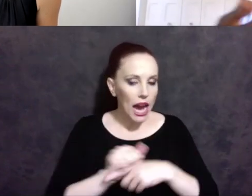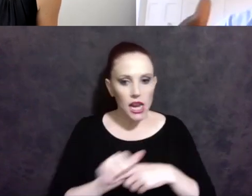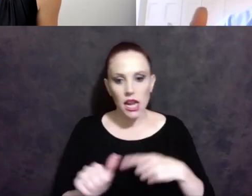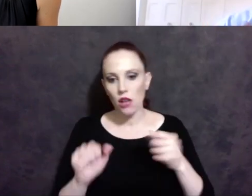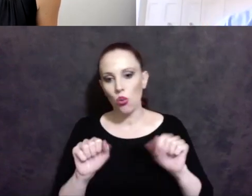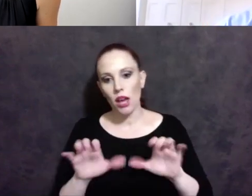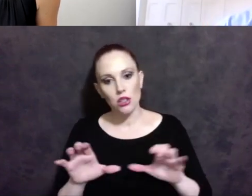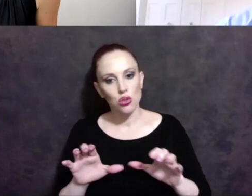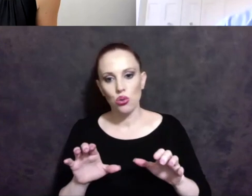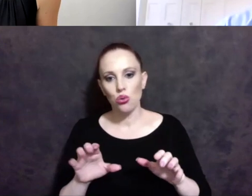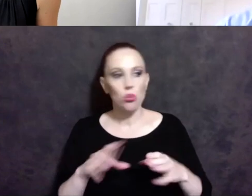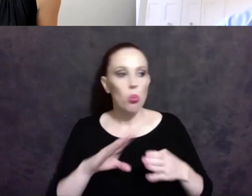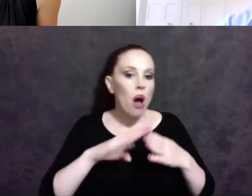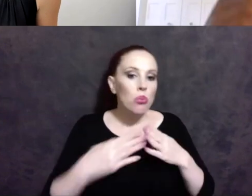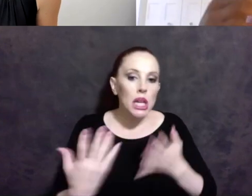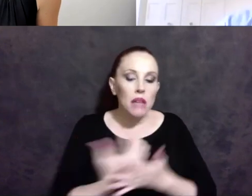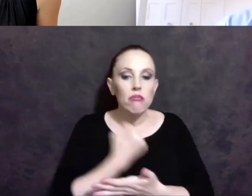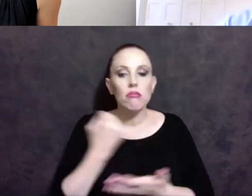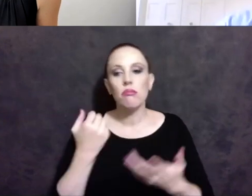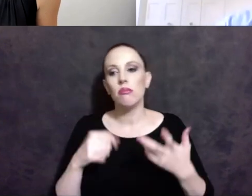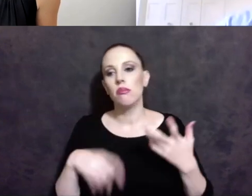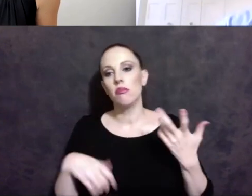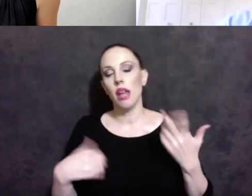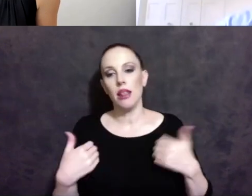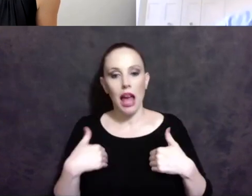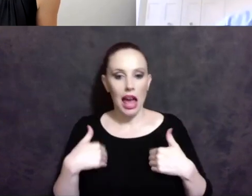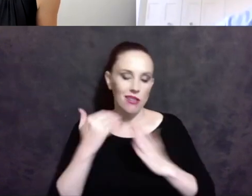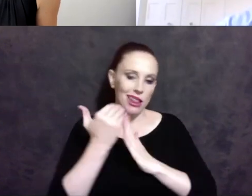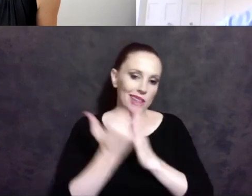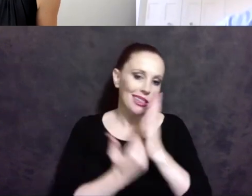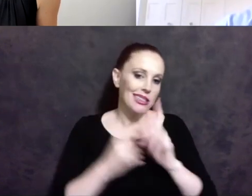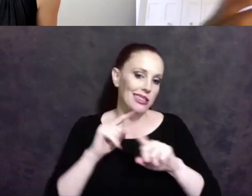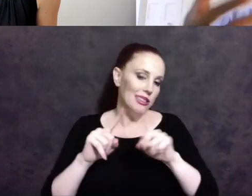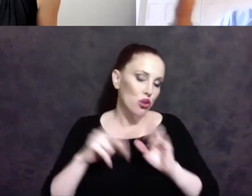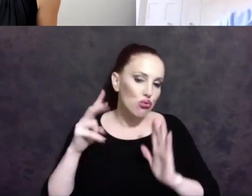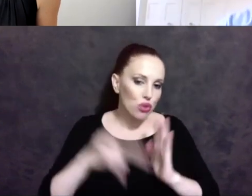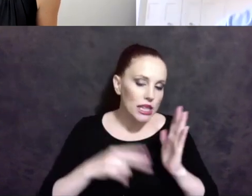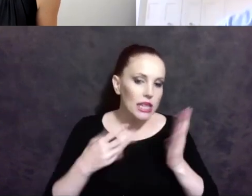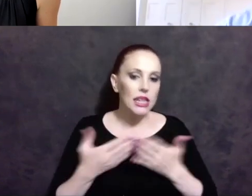a weekend and they have a whole list of different reading resources. I mentioned one before,